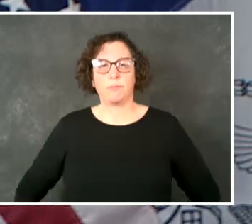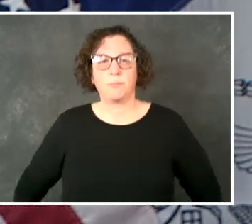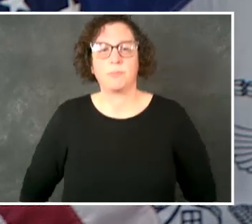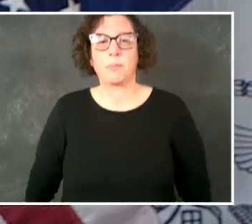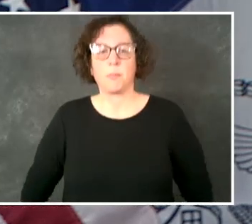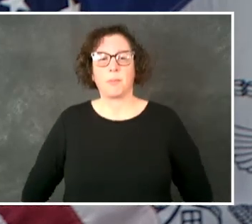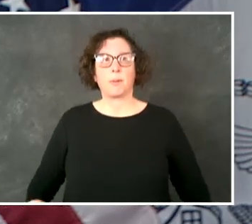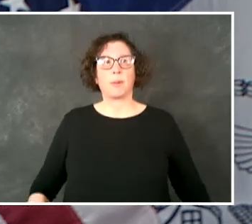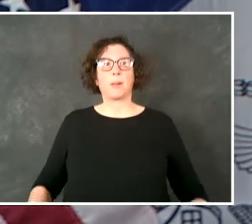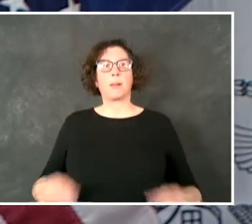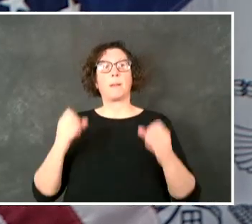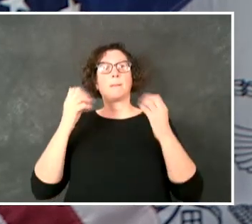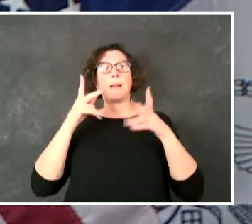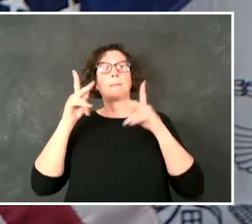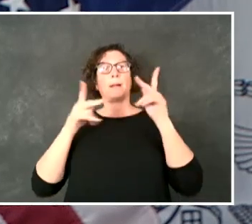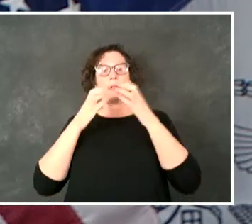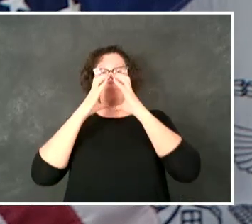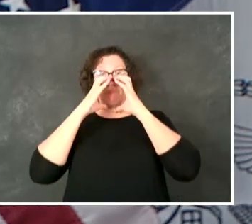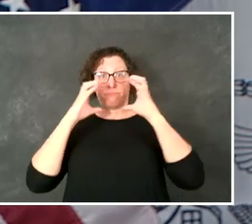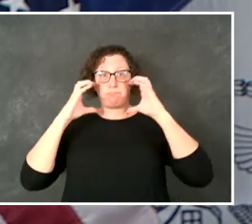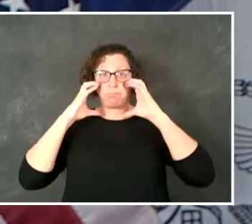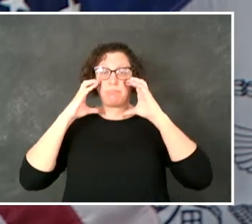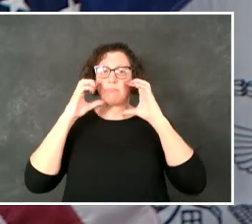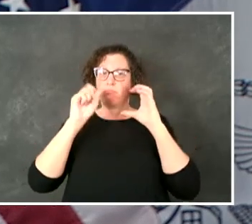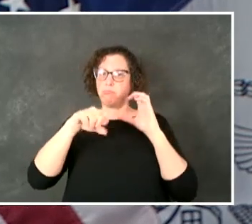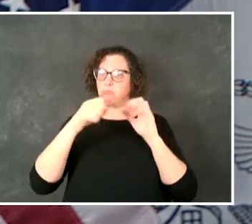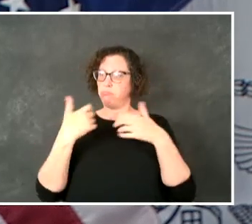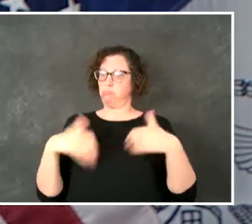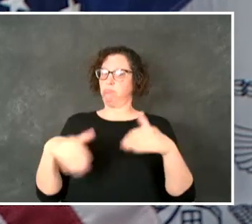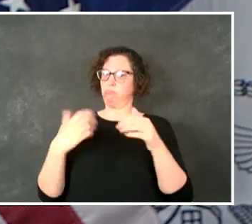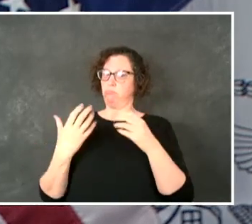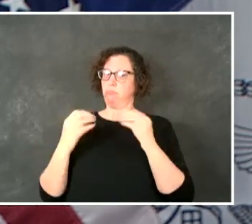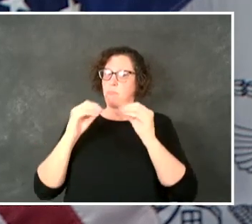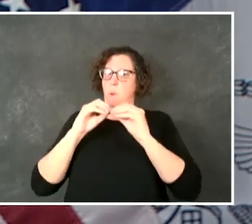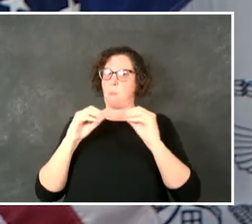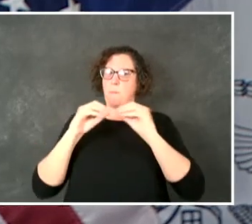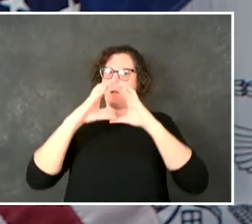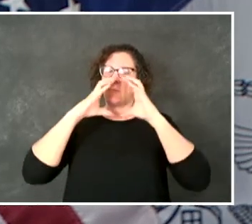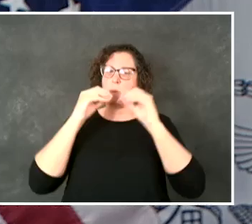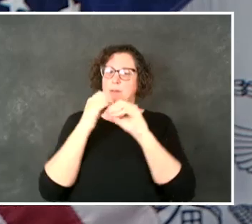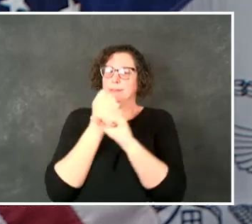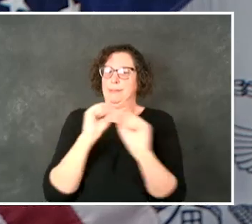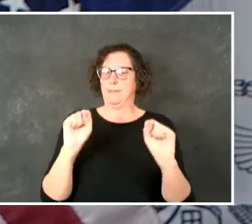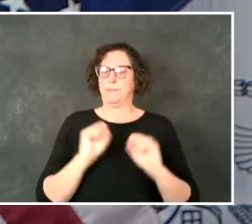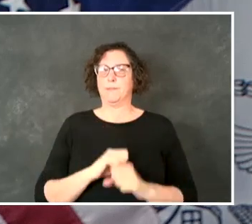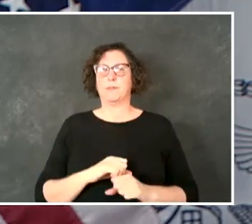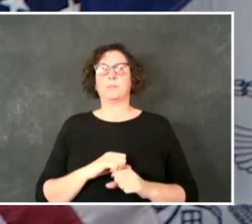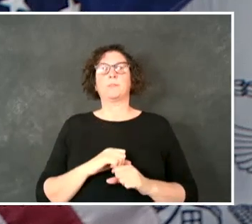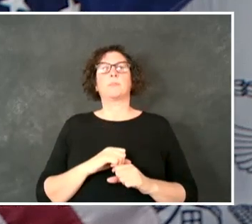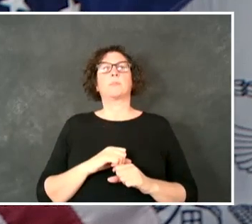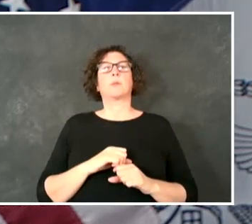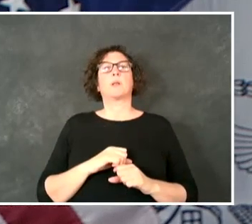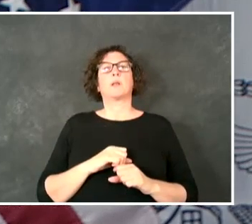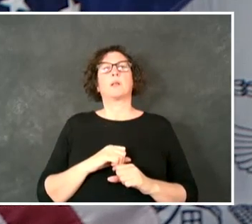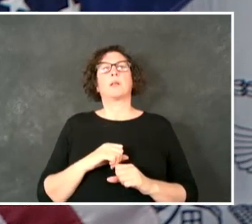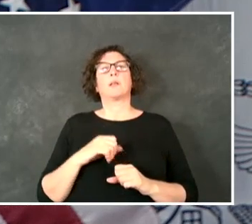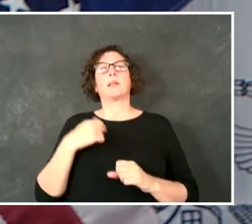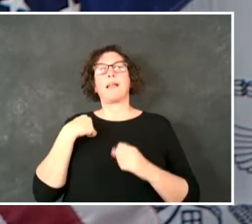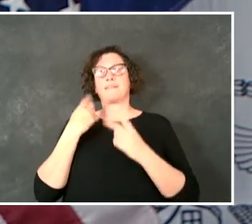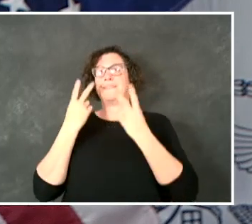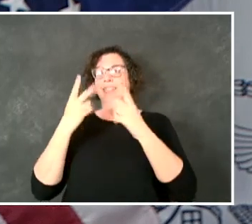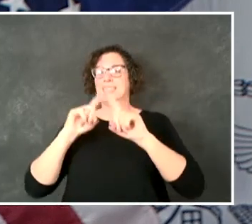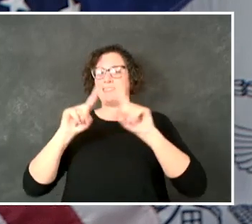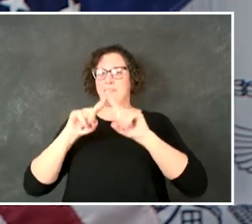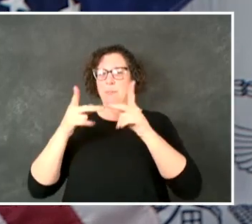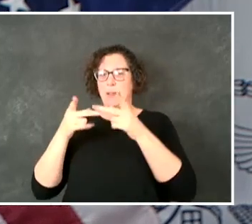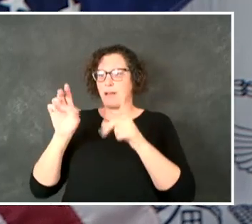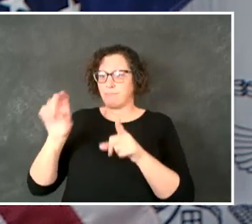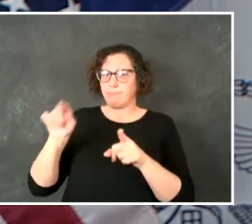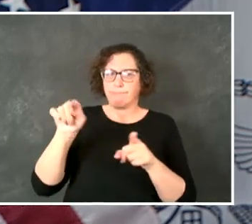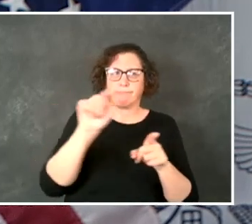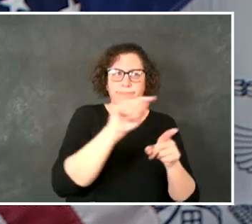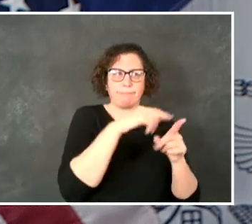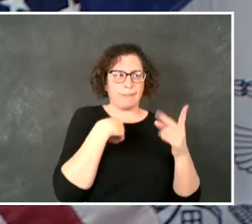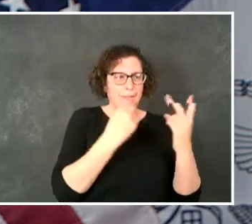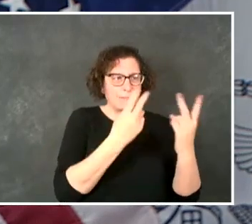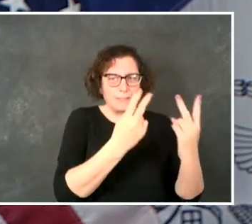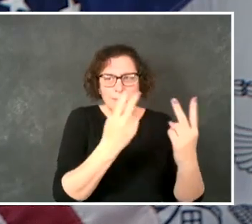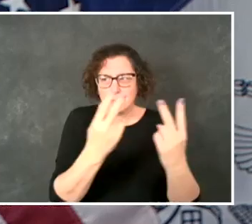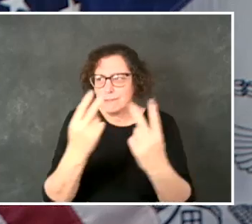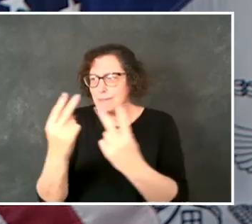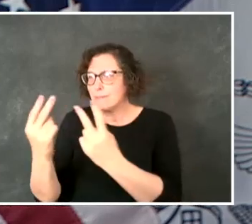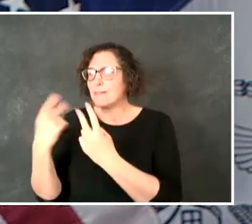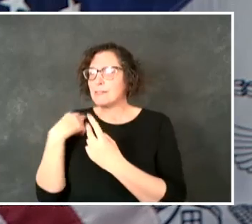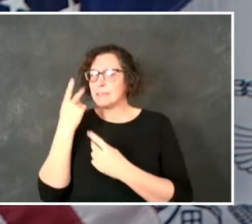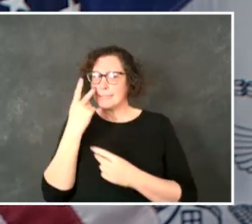PEOPLE ARE GOING